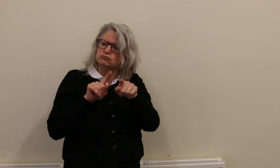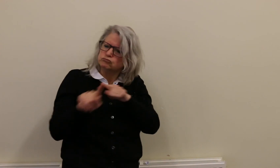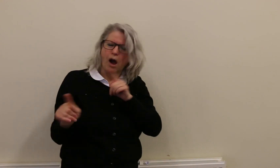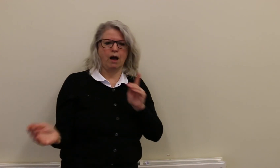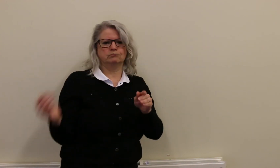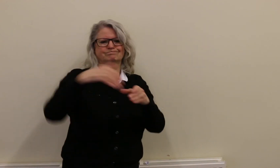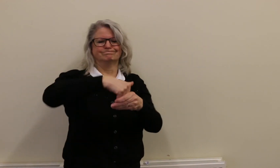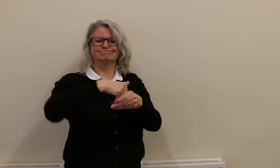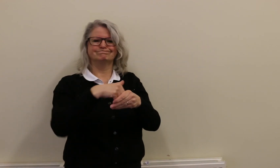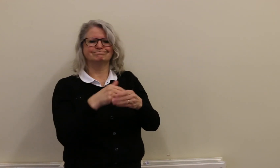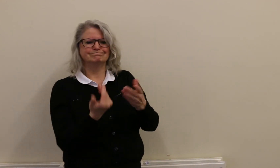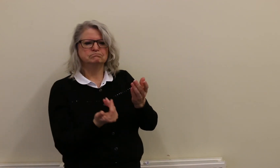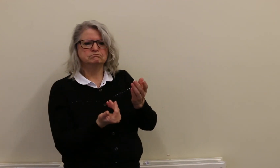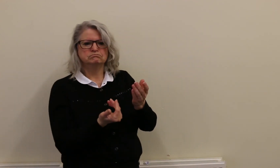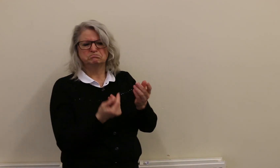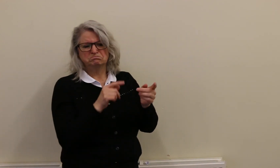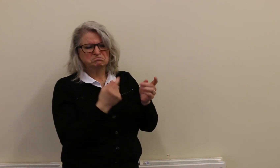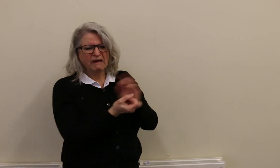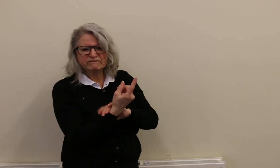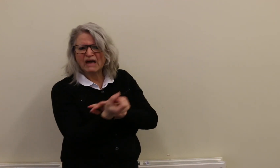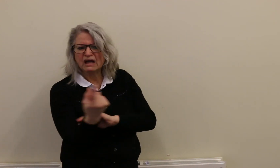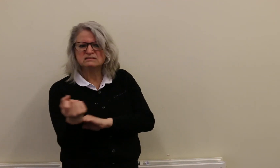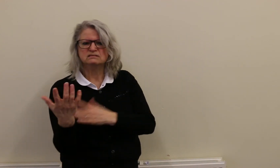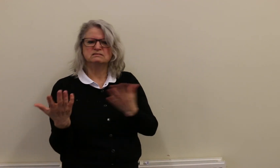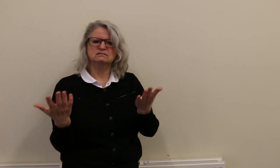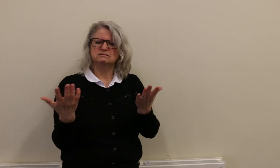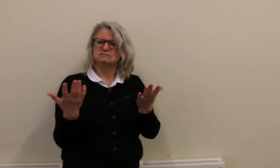We ask that you try to attend as many events as possible